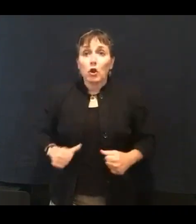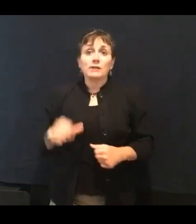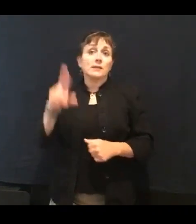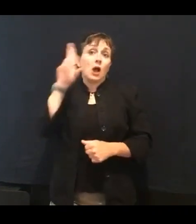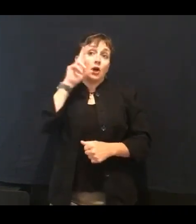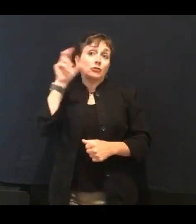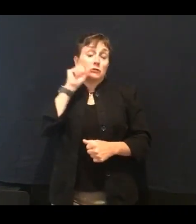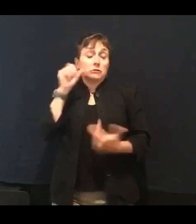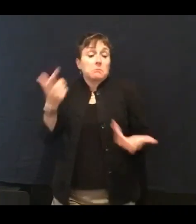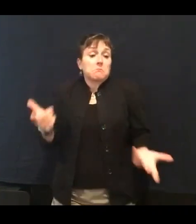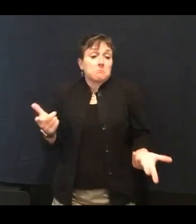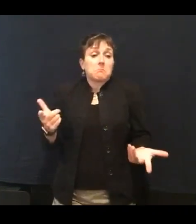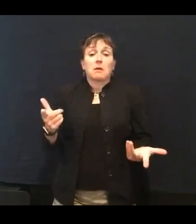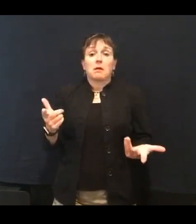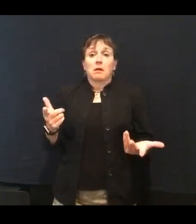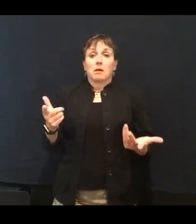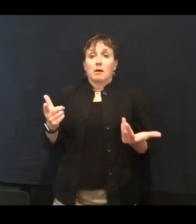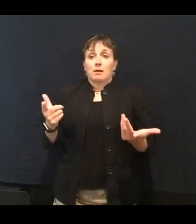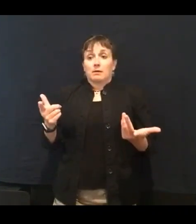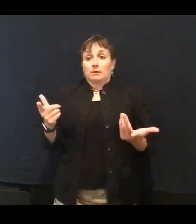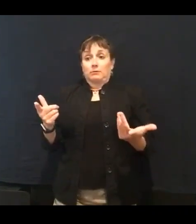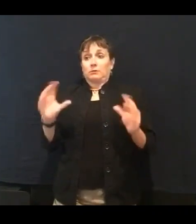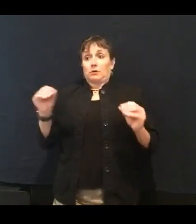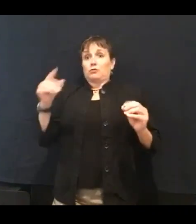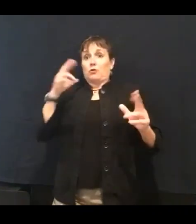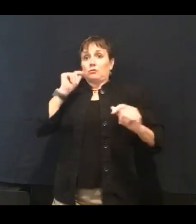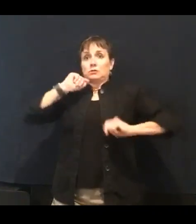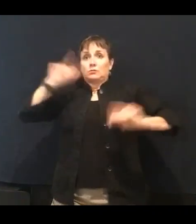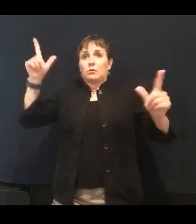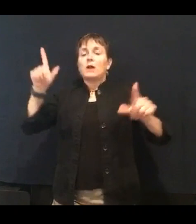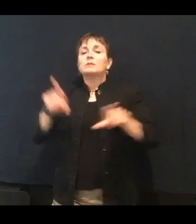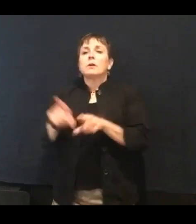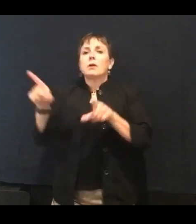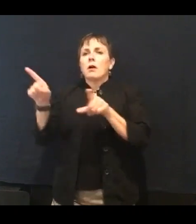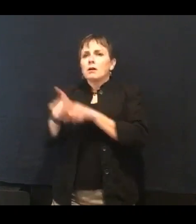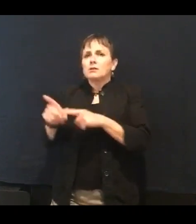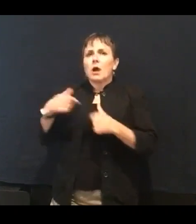visit, I had no concept of the fact that what I saw was literally different from what my parents